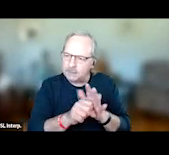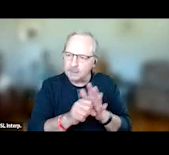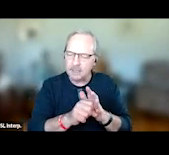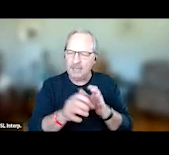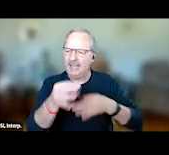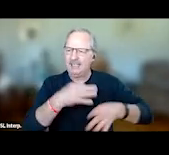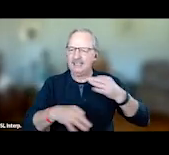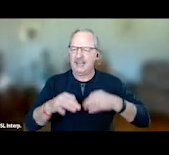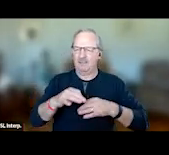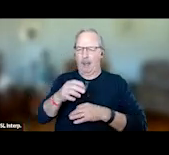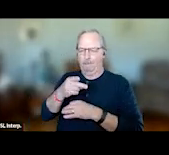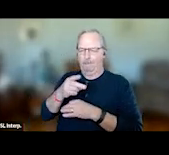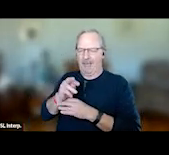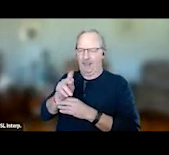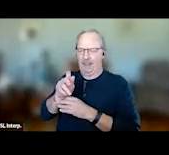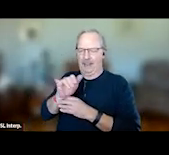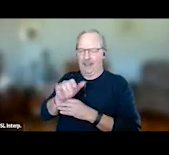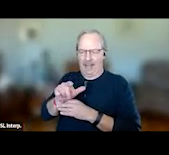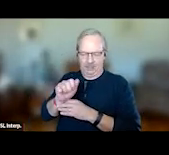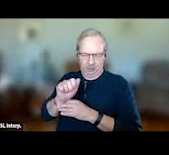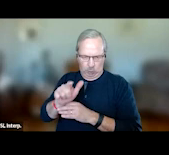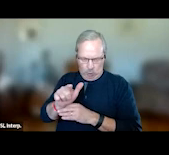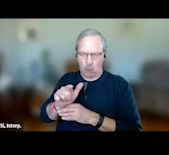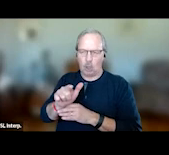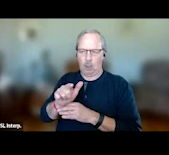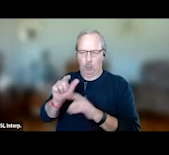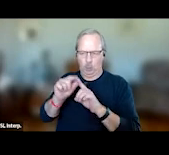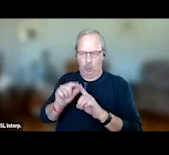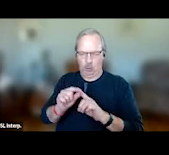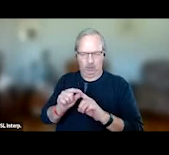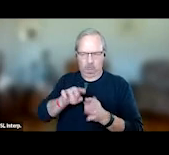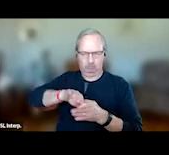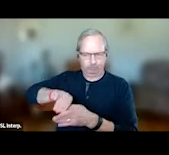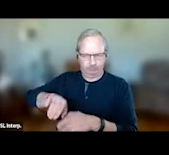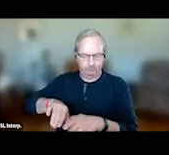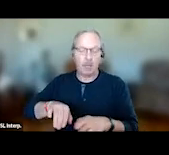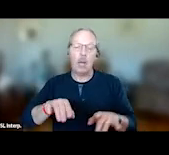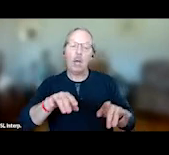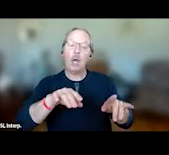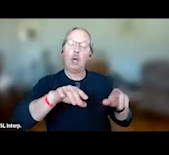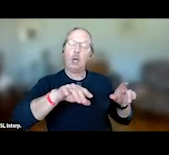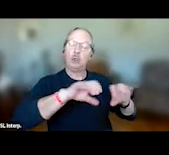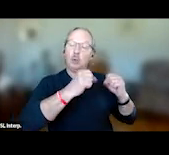Otherwise we can contribute to stigma more here. Socialization, you may have already noticed